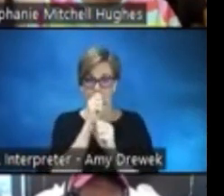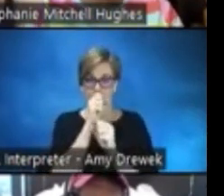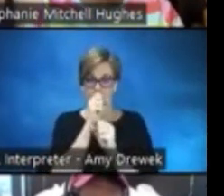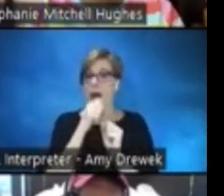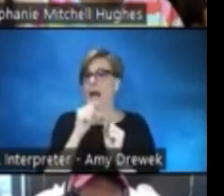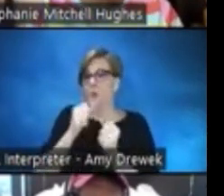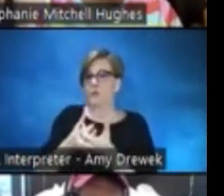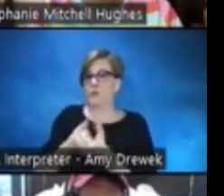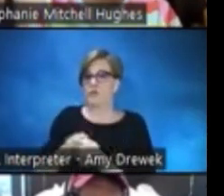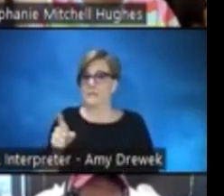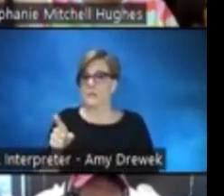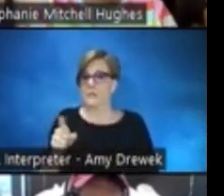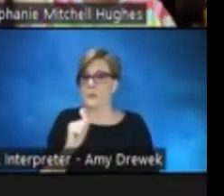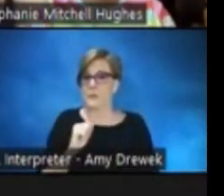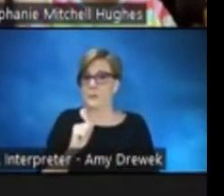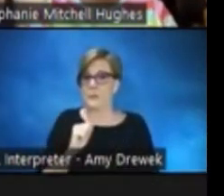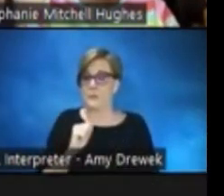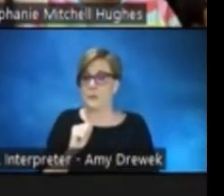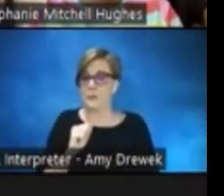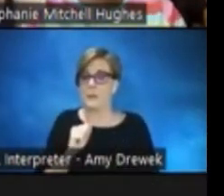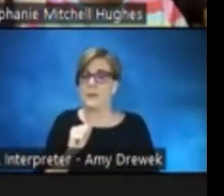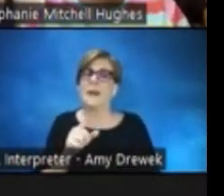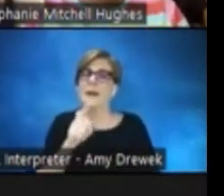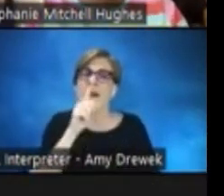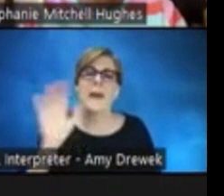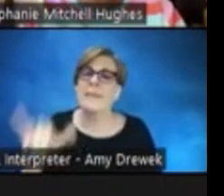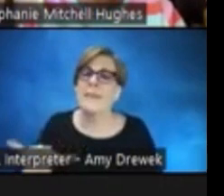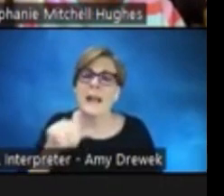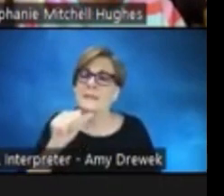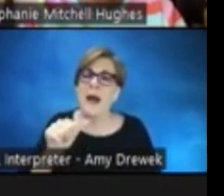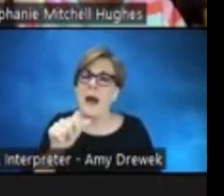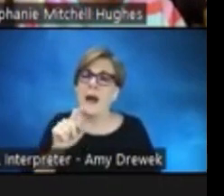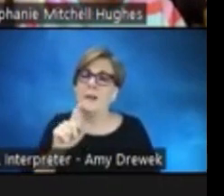KNOW -- THIS IS NOT THE CASE WITH THE FRIENDS, BUT I KNOW THAT